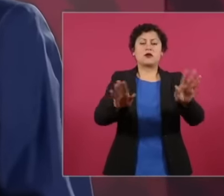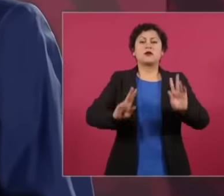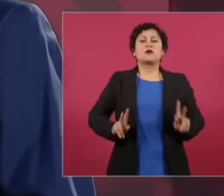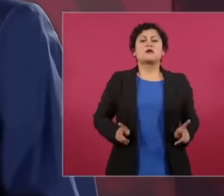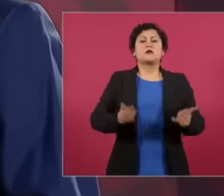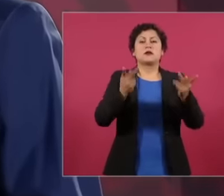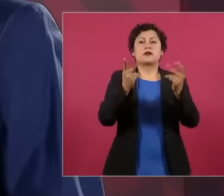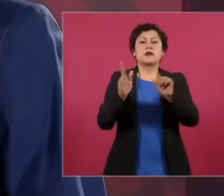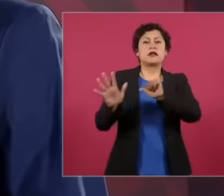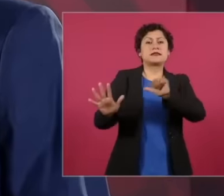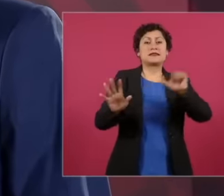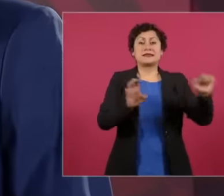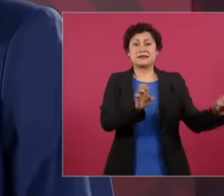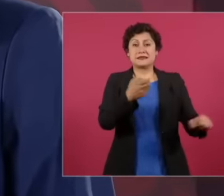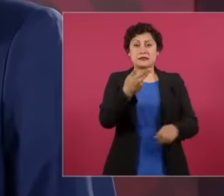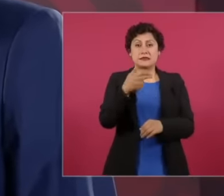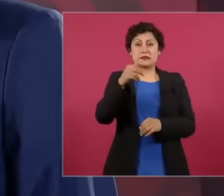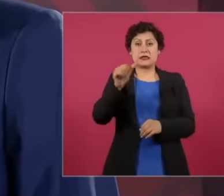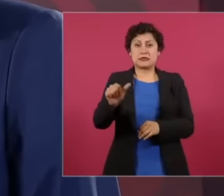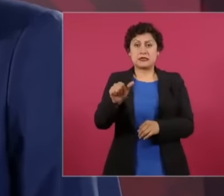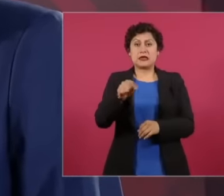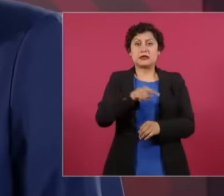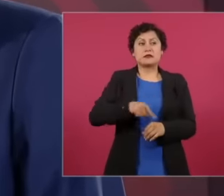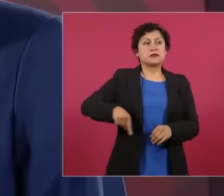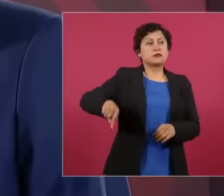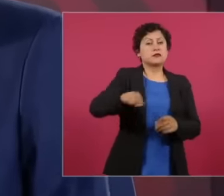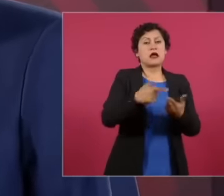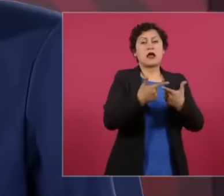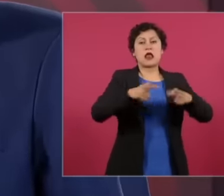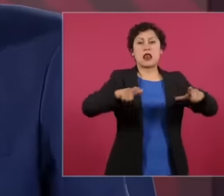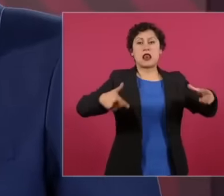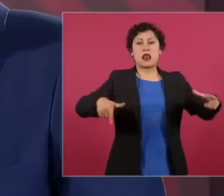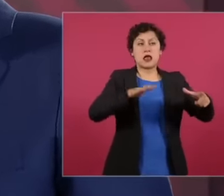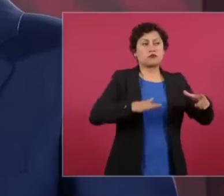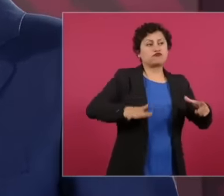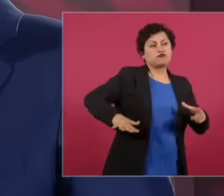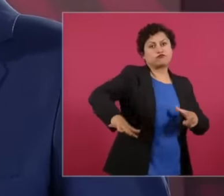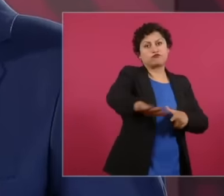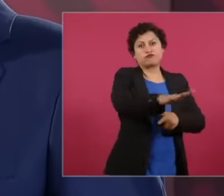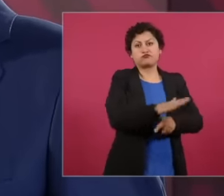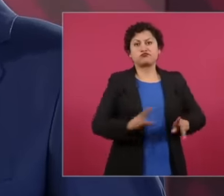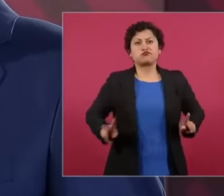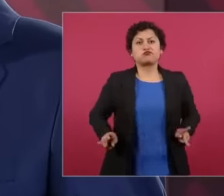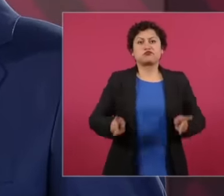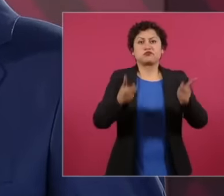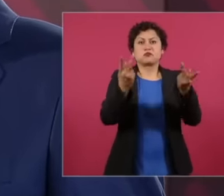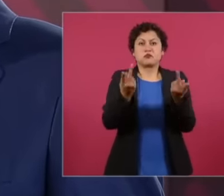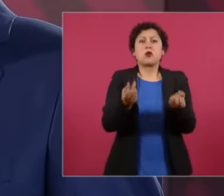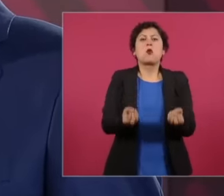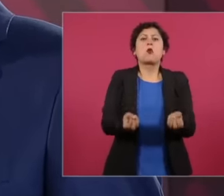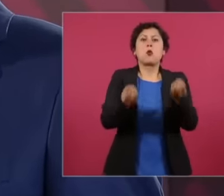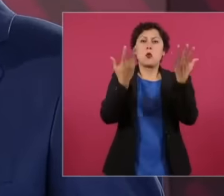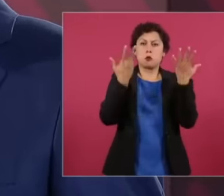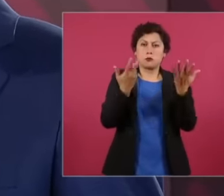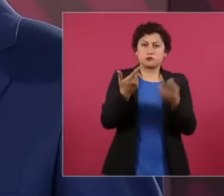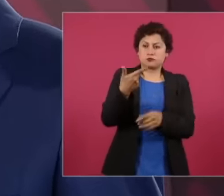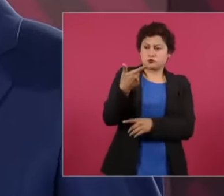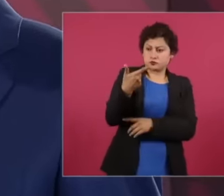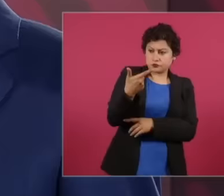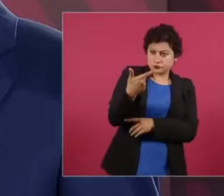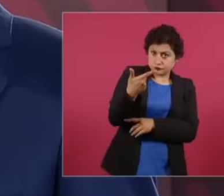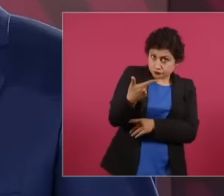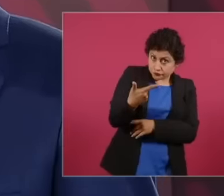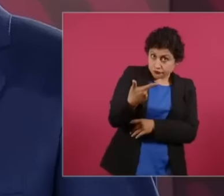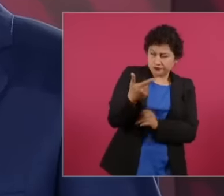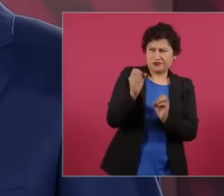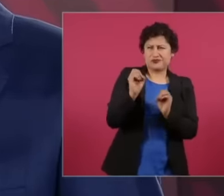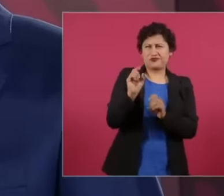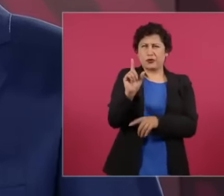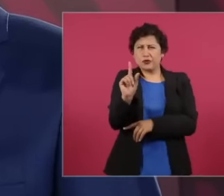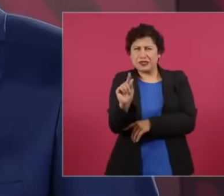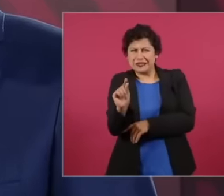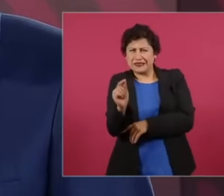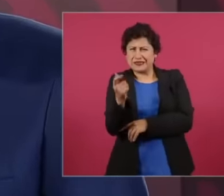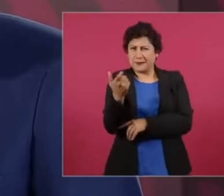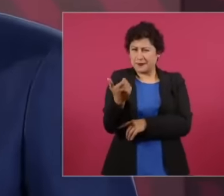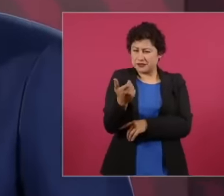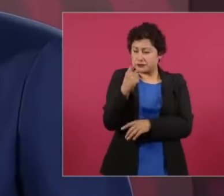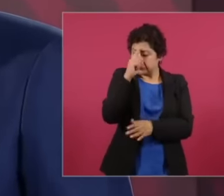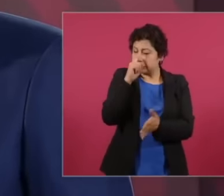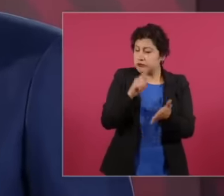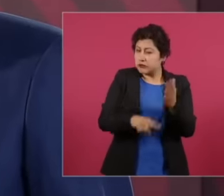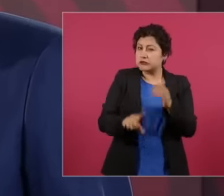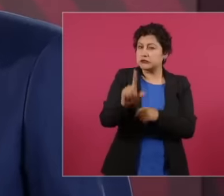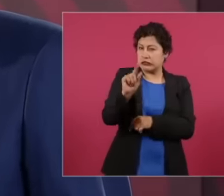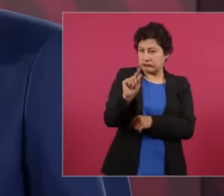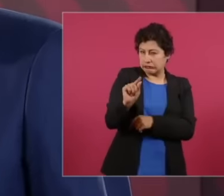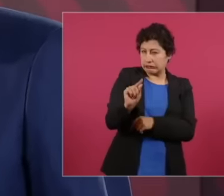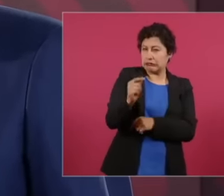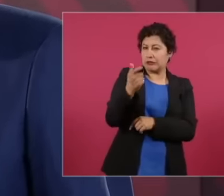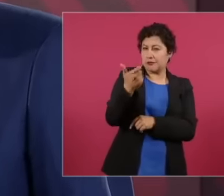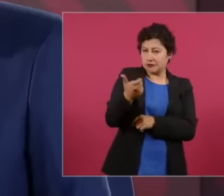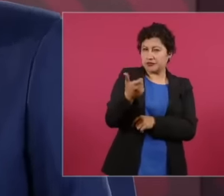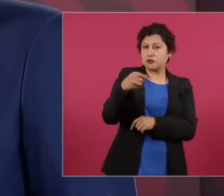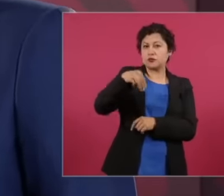mangroves for 7 pesos, I don't know if it was 7 or 70 pesos, I think it was 70 per square meter, what